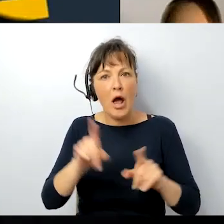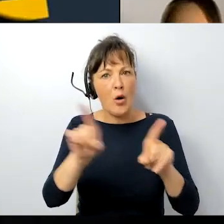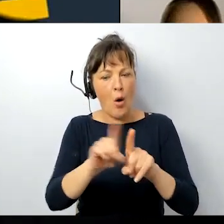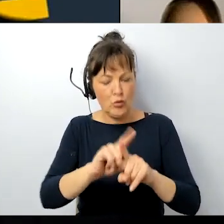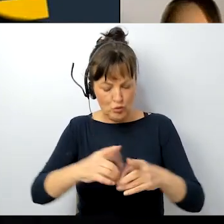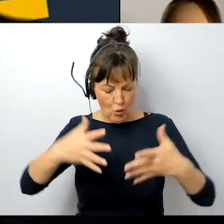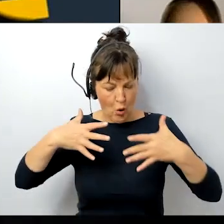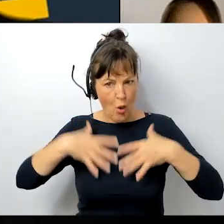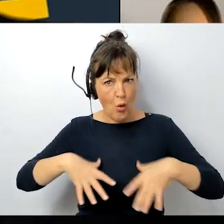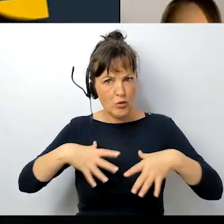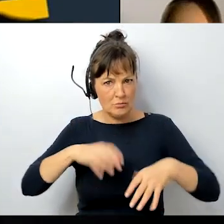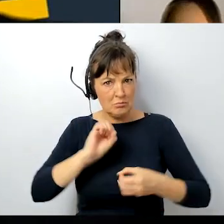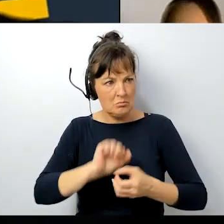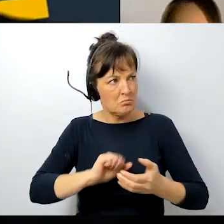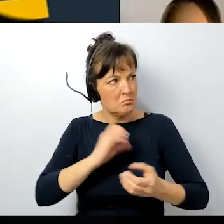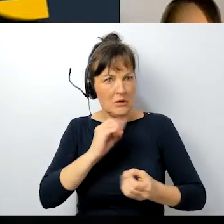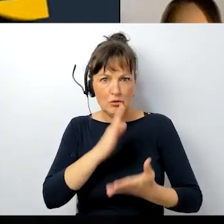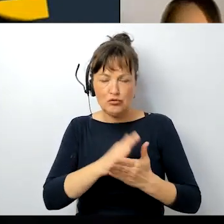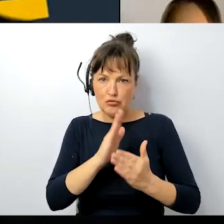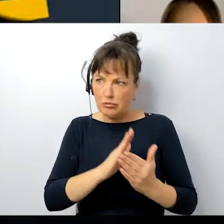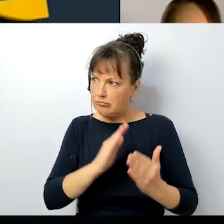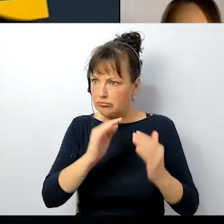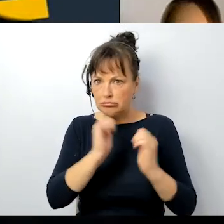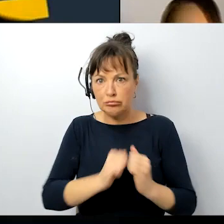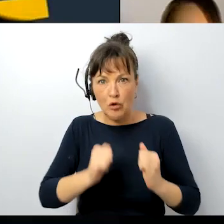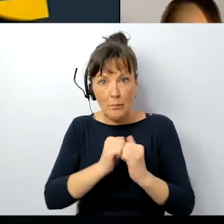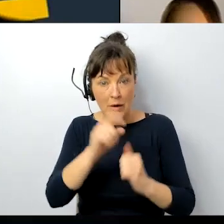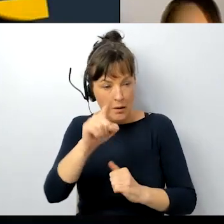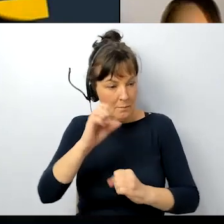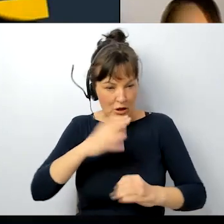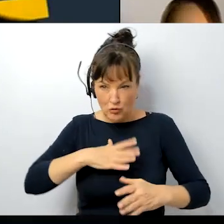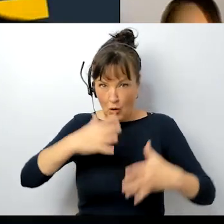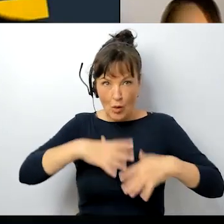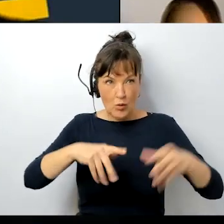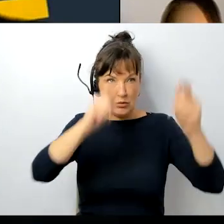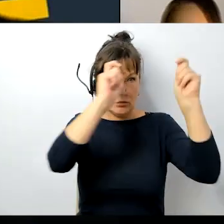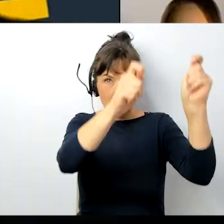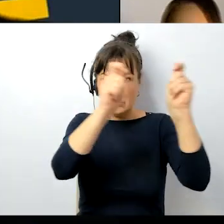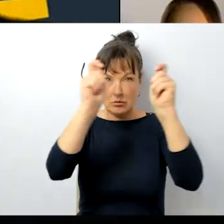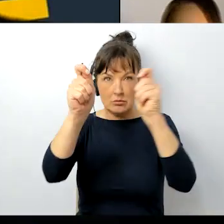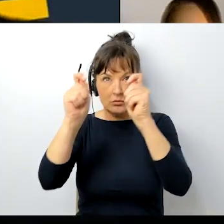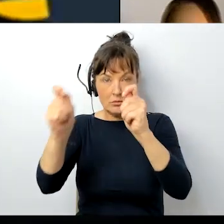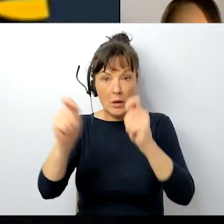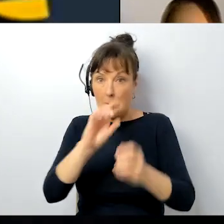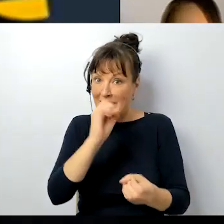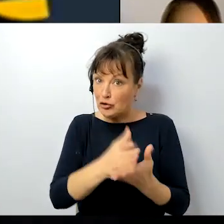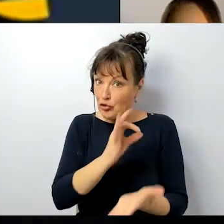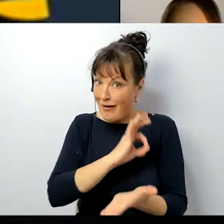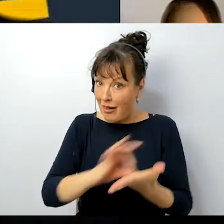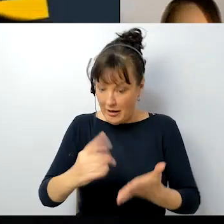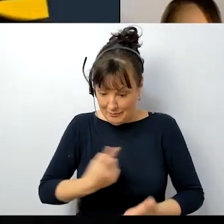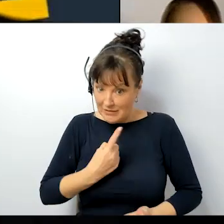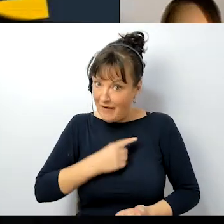first impression. And dress for the job, lay your clothes out make sure that everything's prepared,